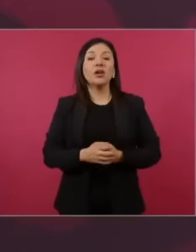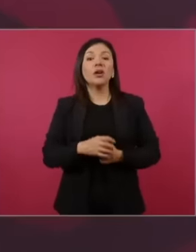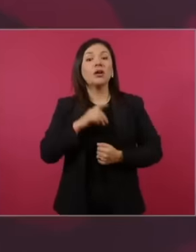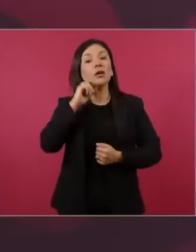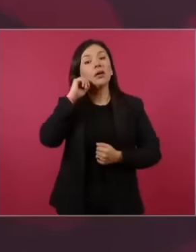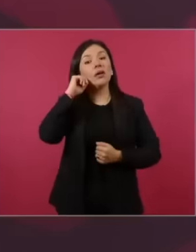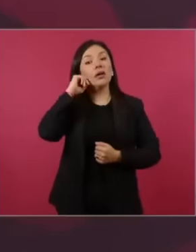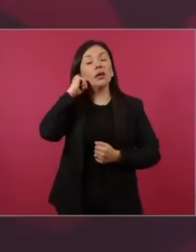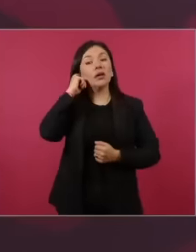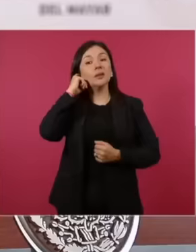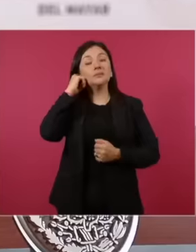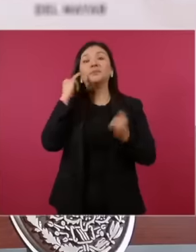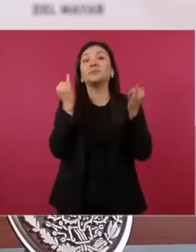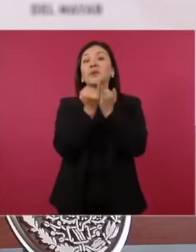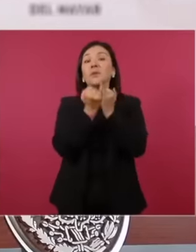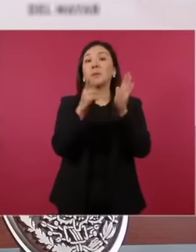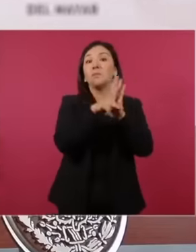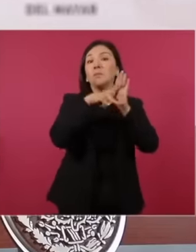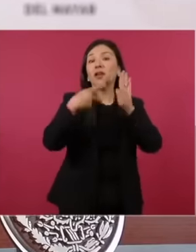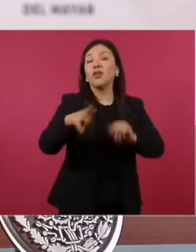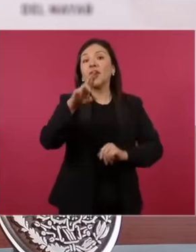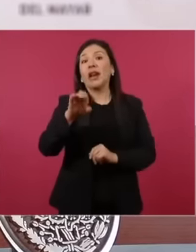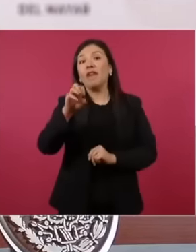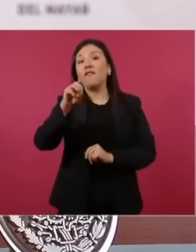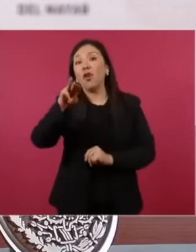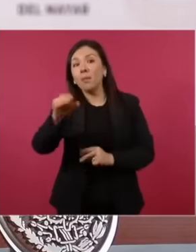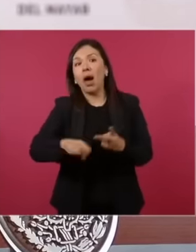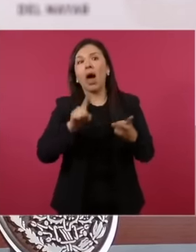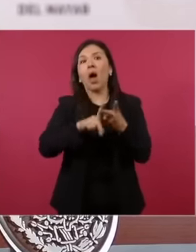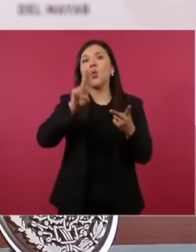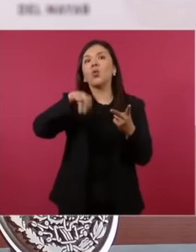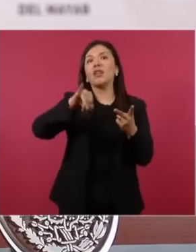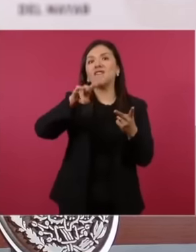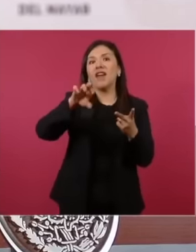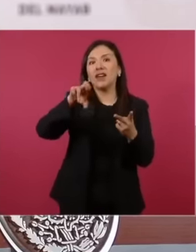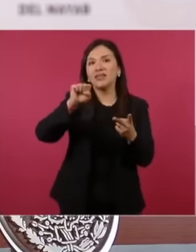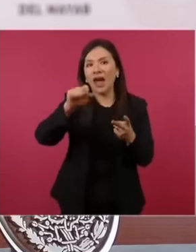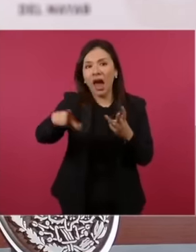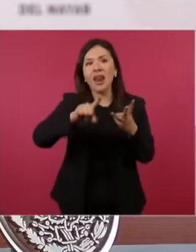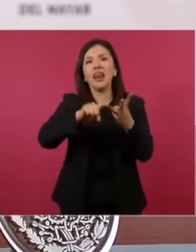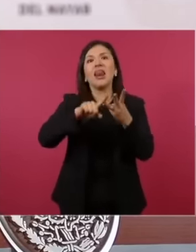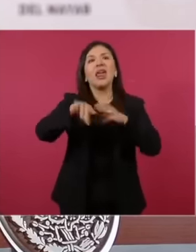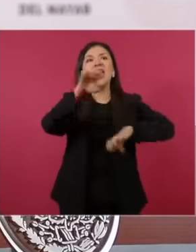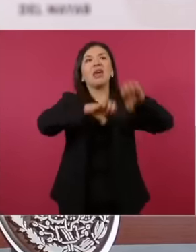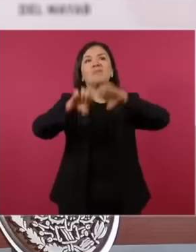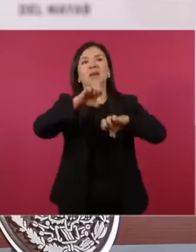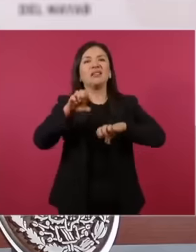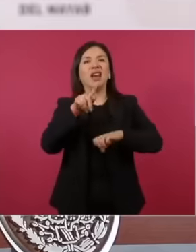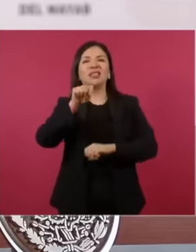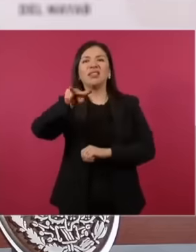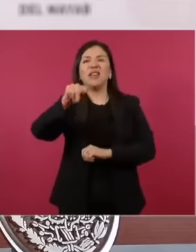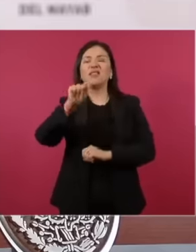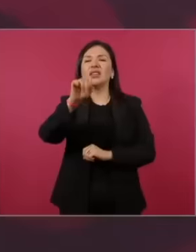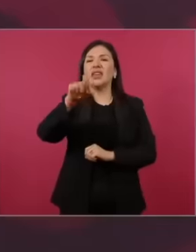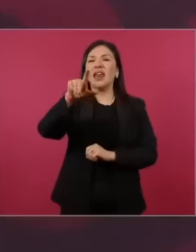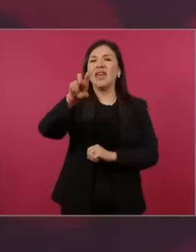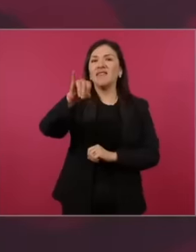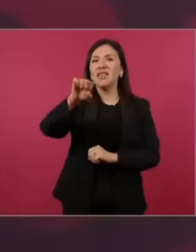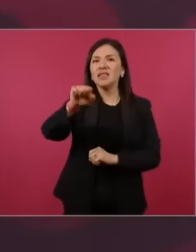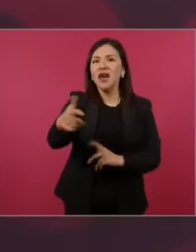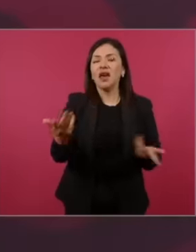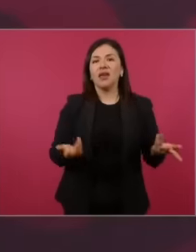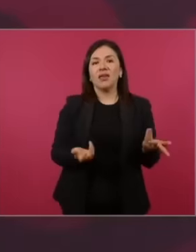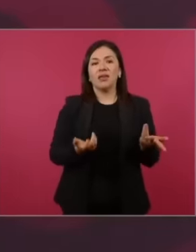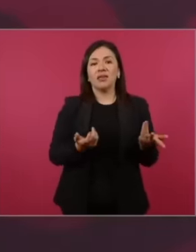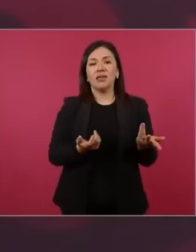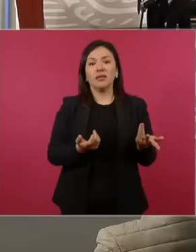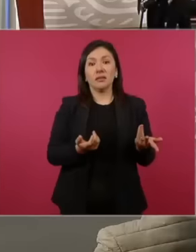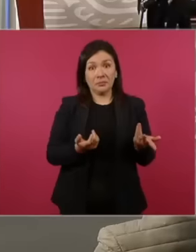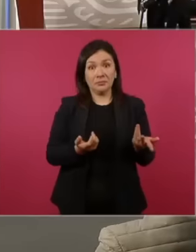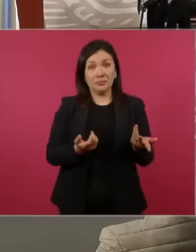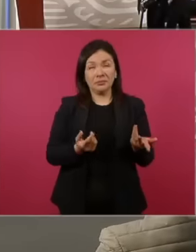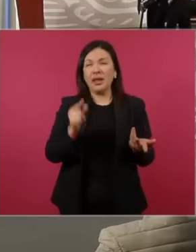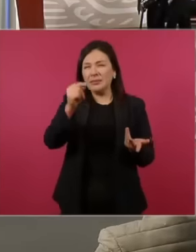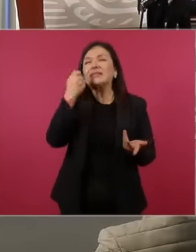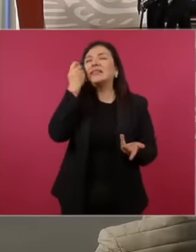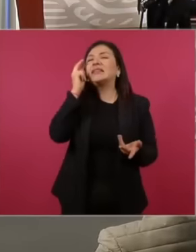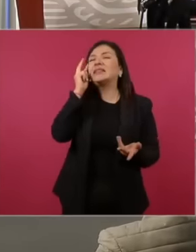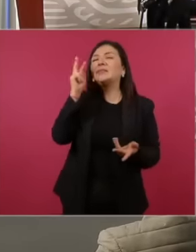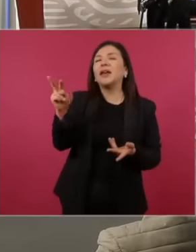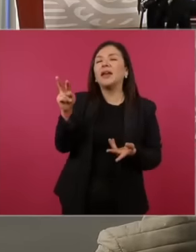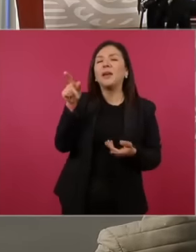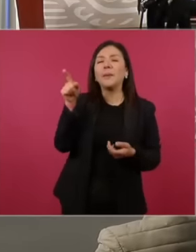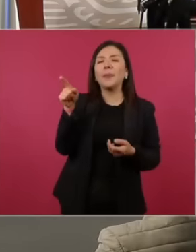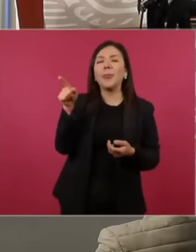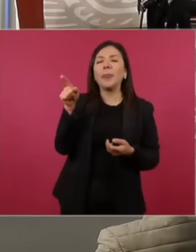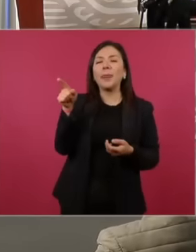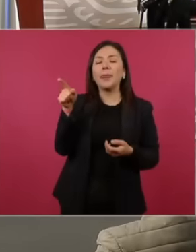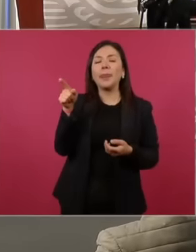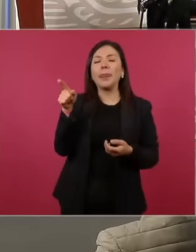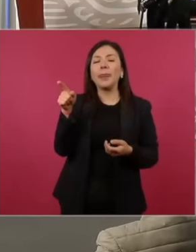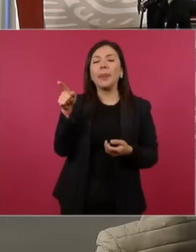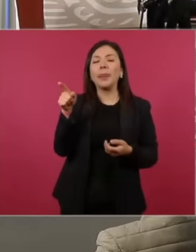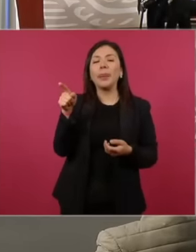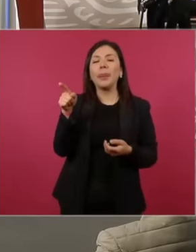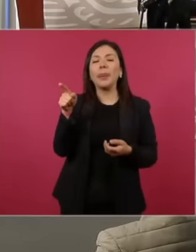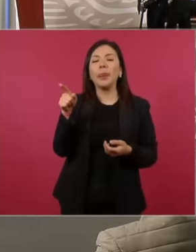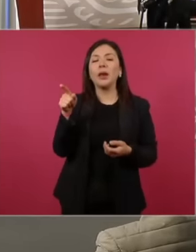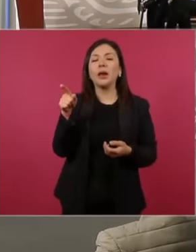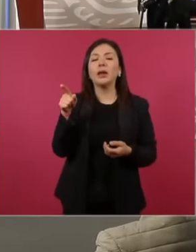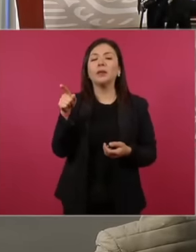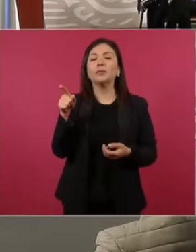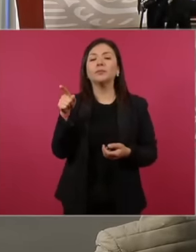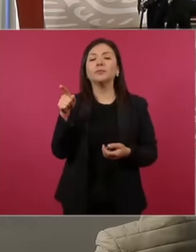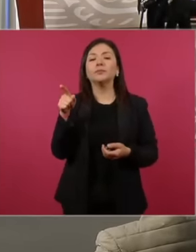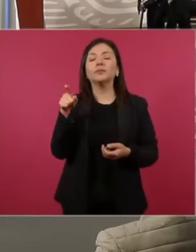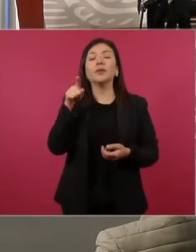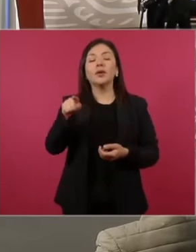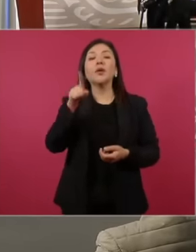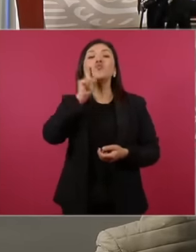the reform and El Universal and Televisa and it turns out that right now You put how much this Ros made but look at the